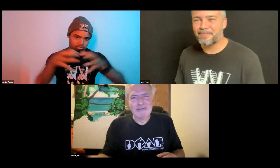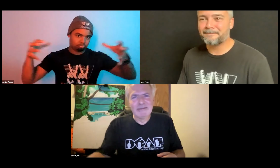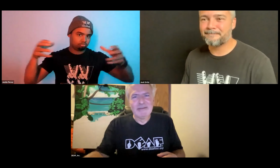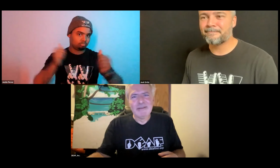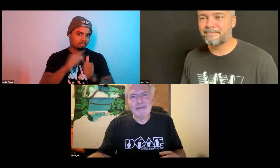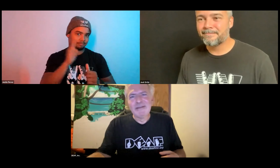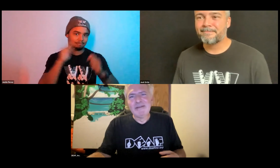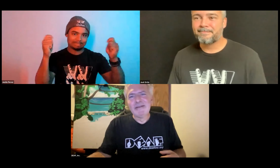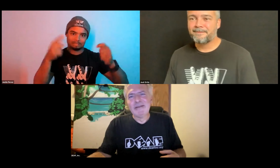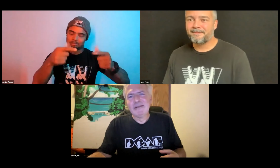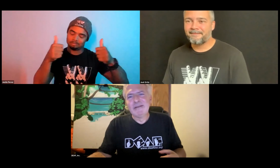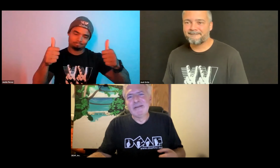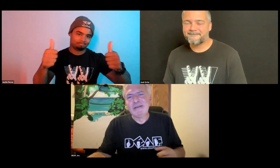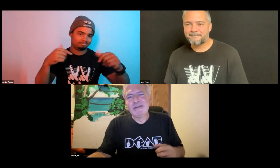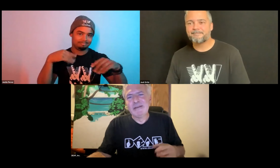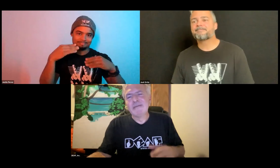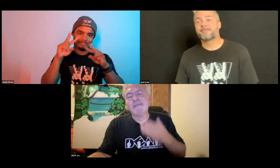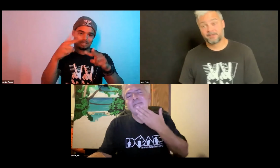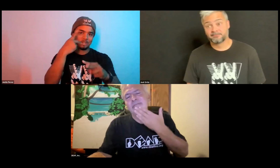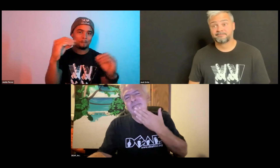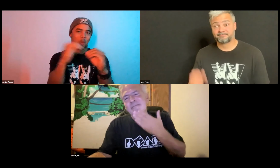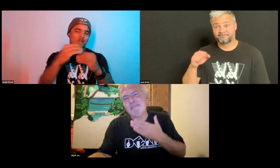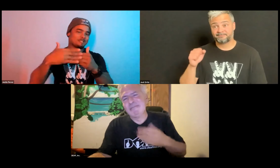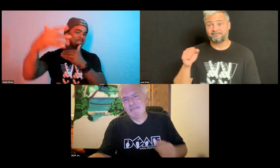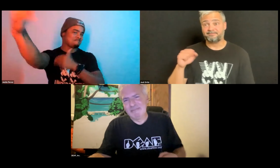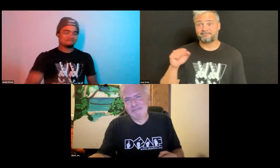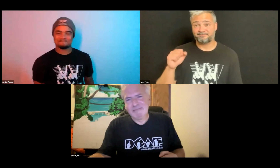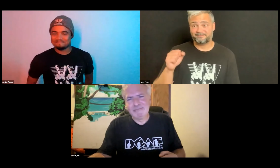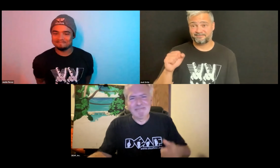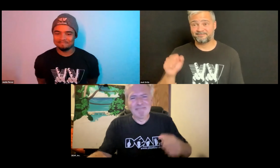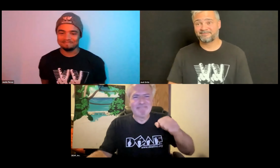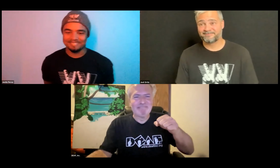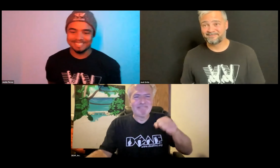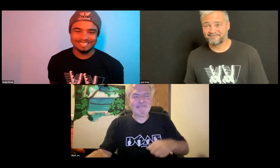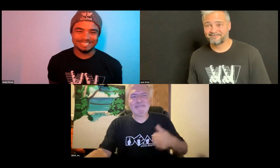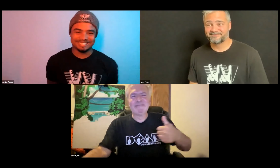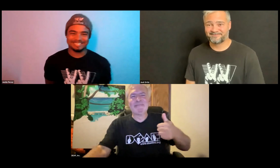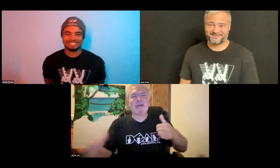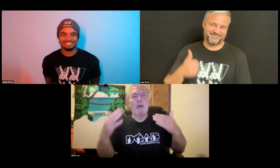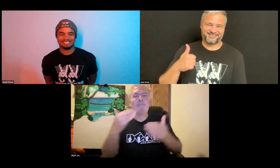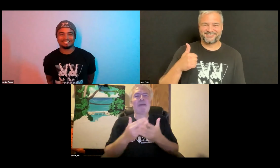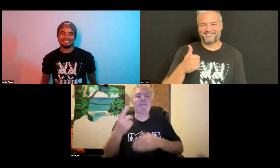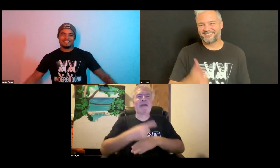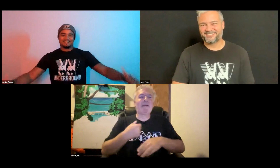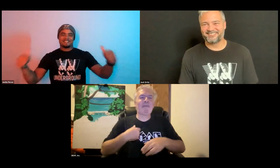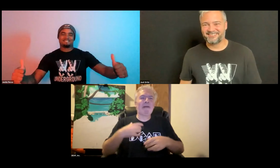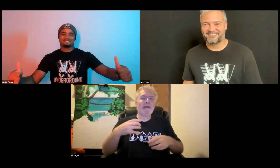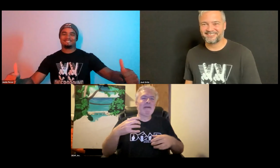Oh, yes, and thank you for everything that you've done for the Deaf culture and this event. We appreciate you.